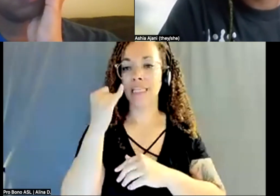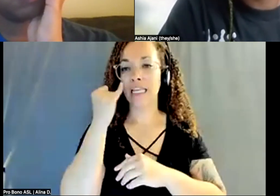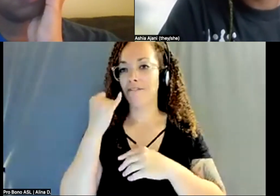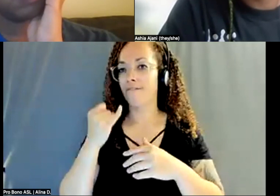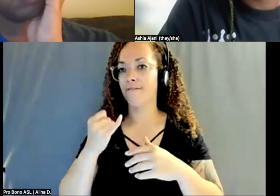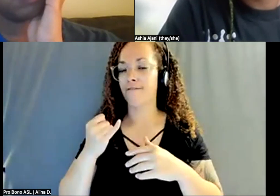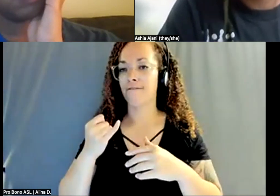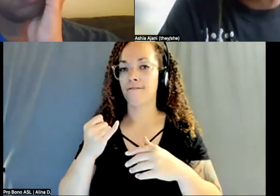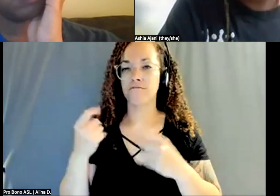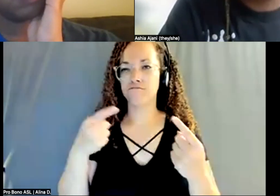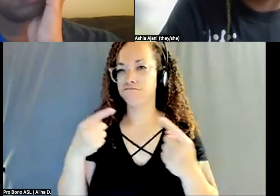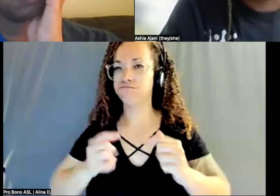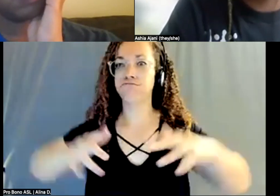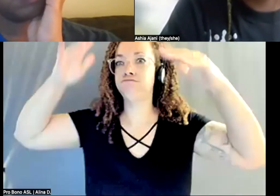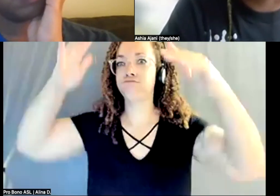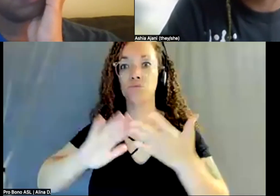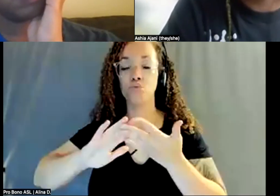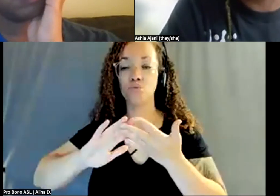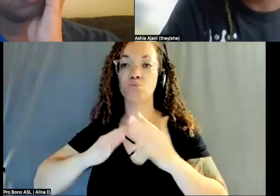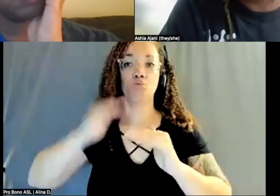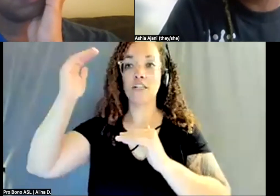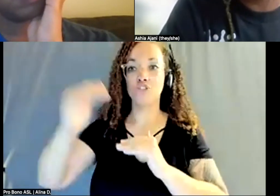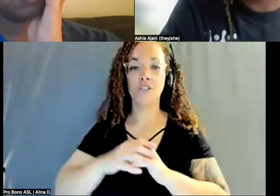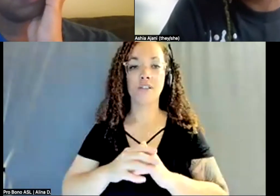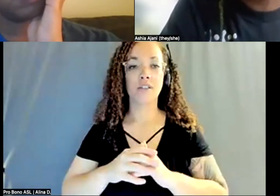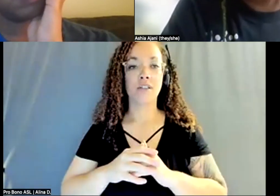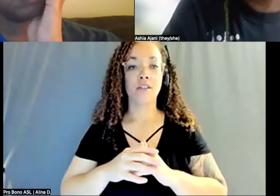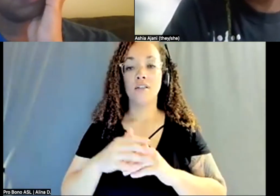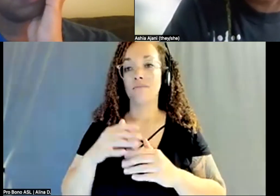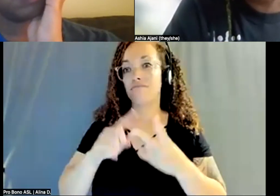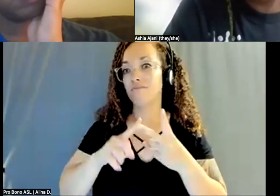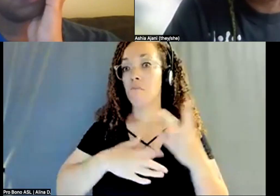me stories about like hitchhiking all the way from Mississippi to Detroit during the Great Migration.